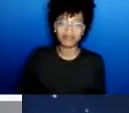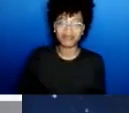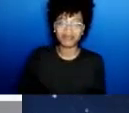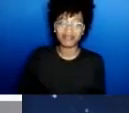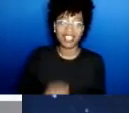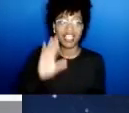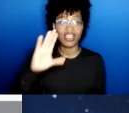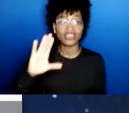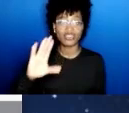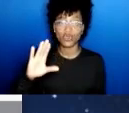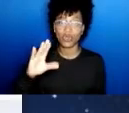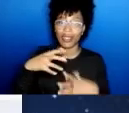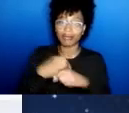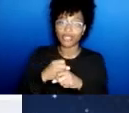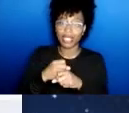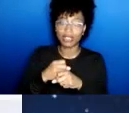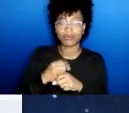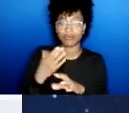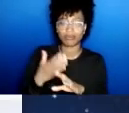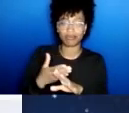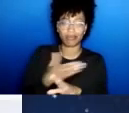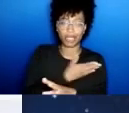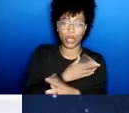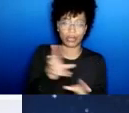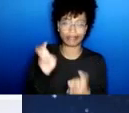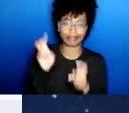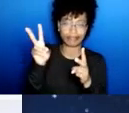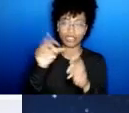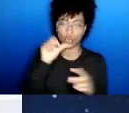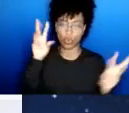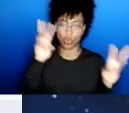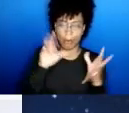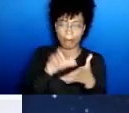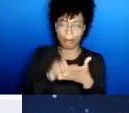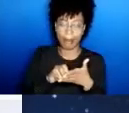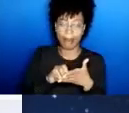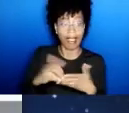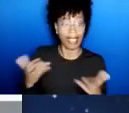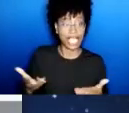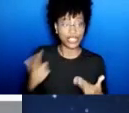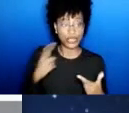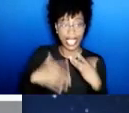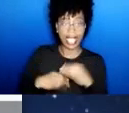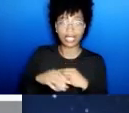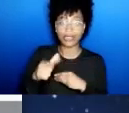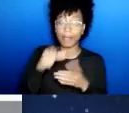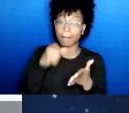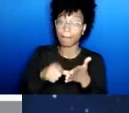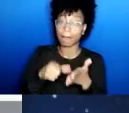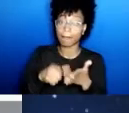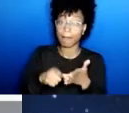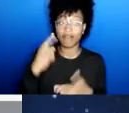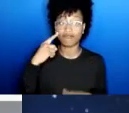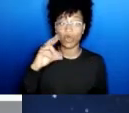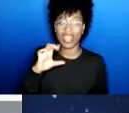will up here here. 06:39:31 Here you can add external references.